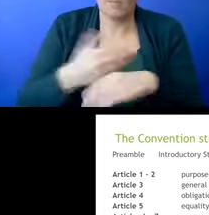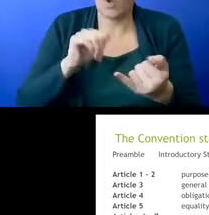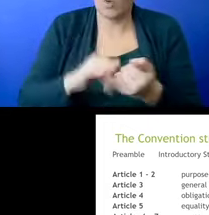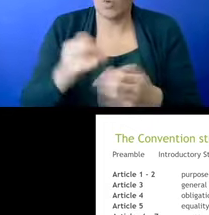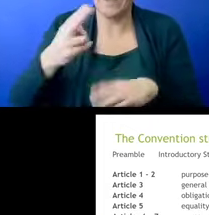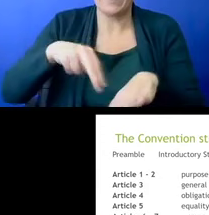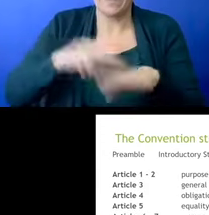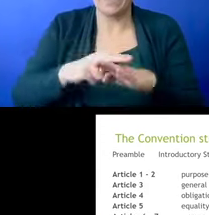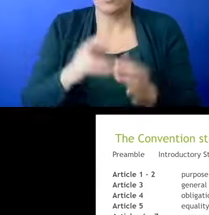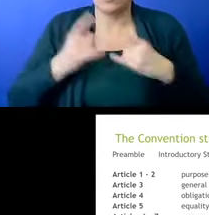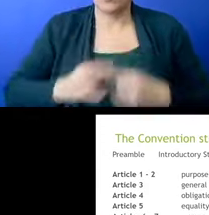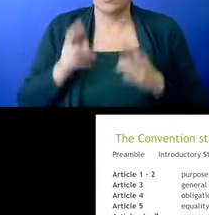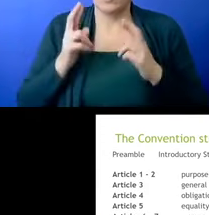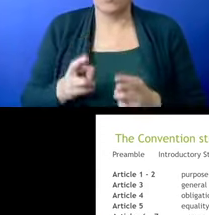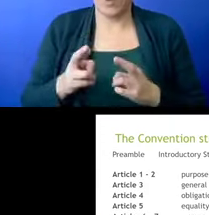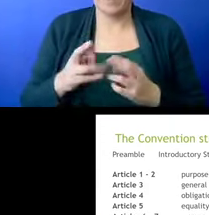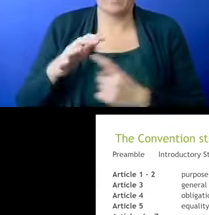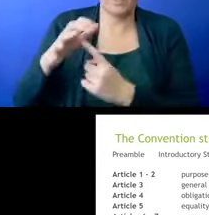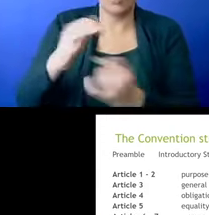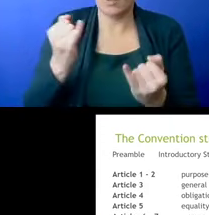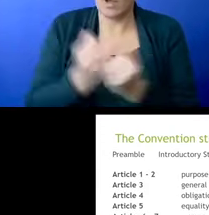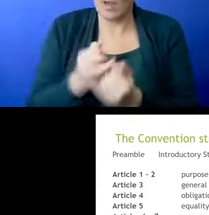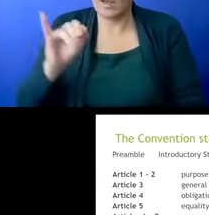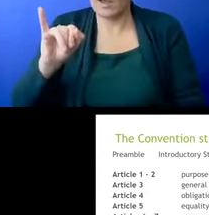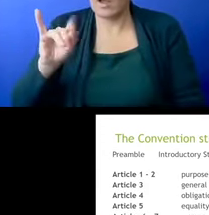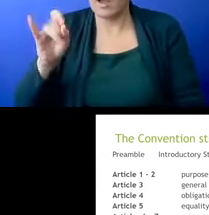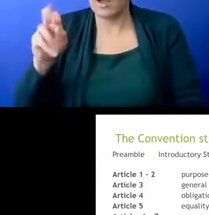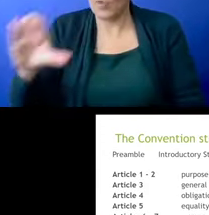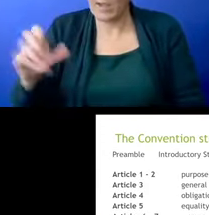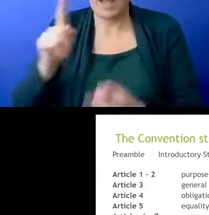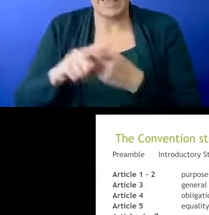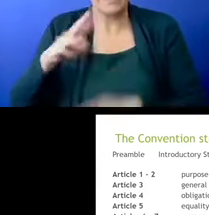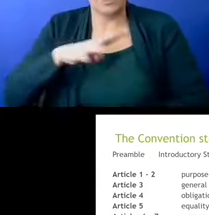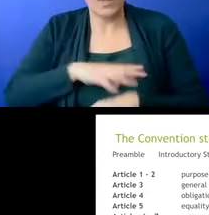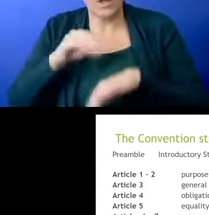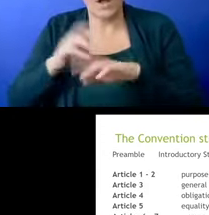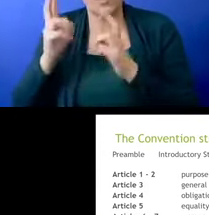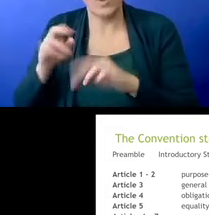such as the Irish Human Rights and Equality Commission, and the Committee on the Rights of Persons with Disabilities.